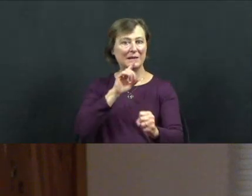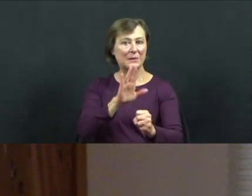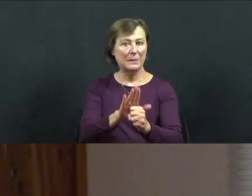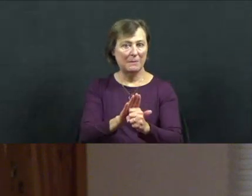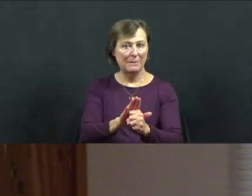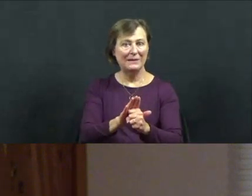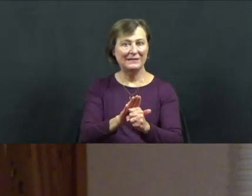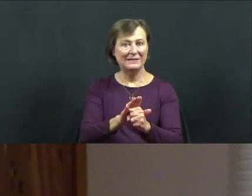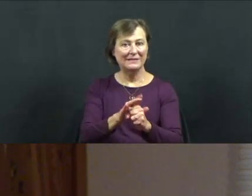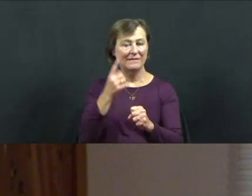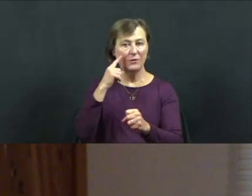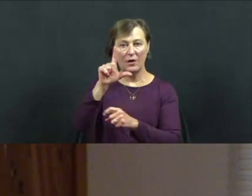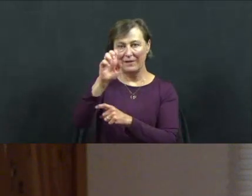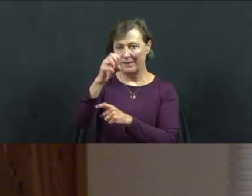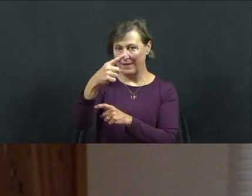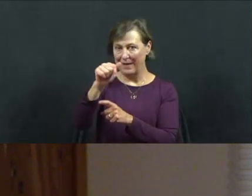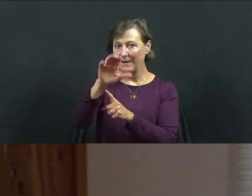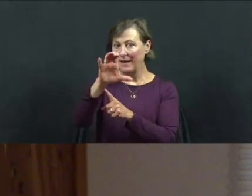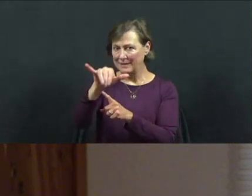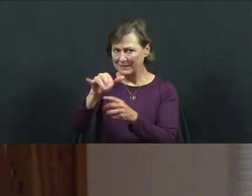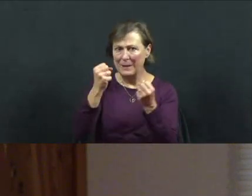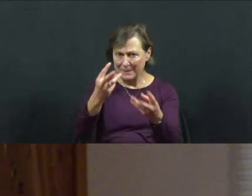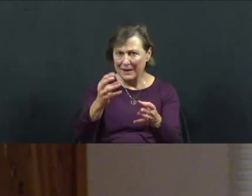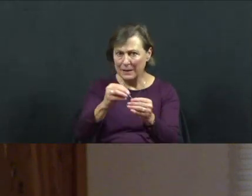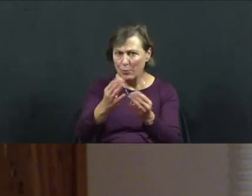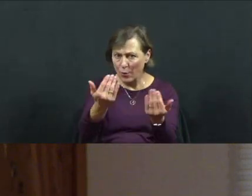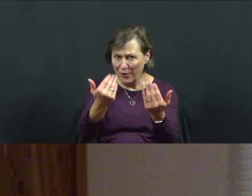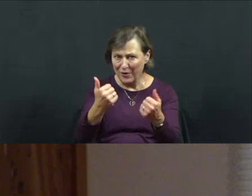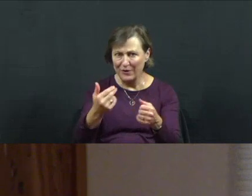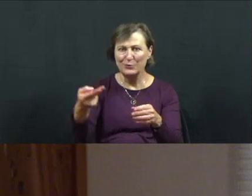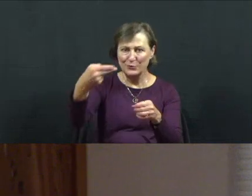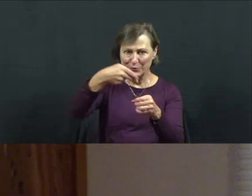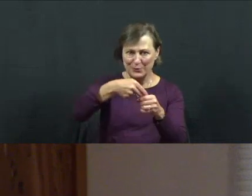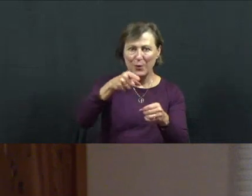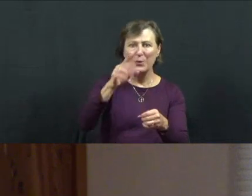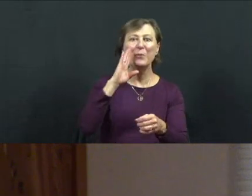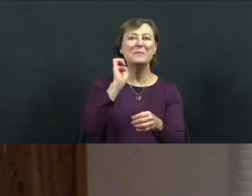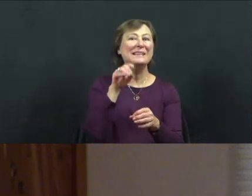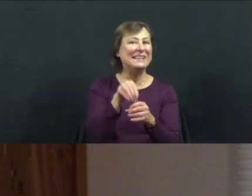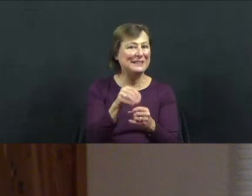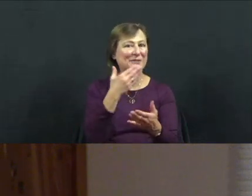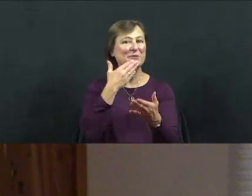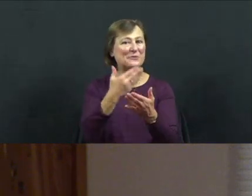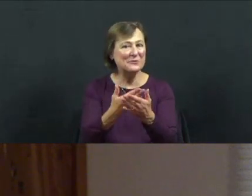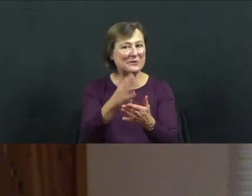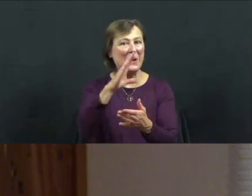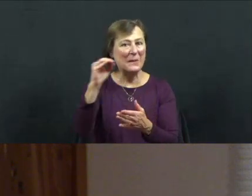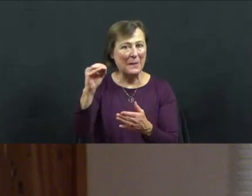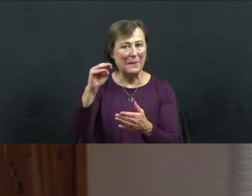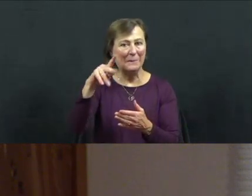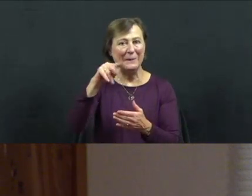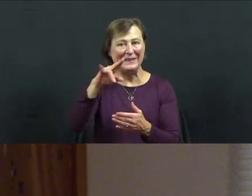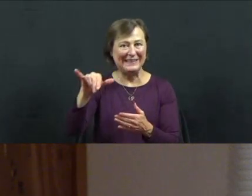Many more of you should join that list. You will be in good company. Thank you.